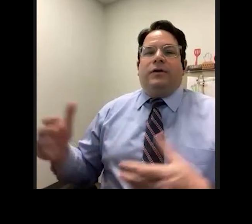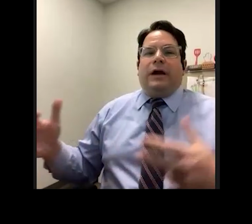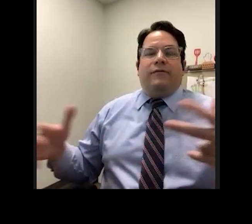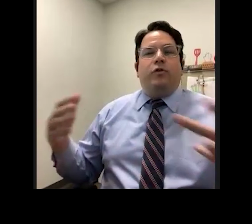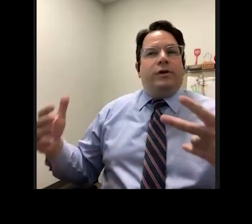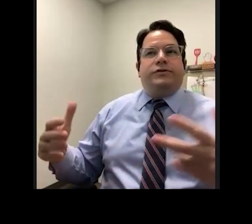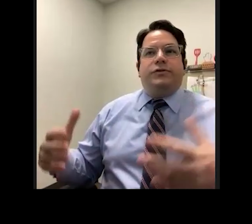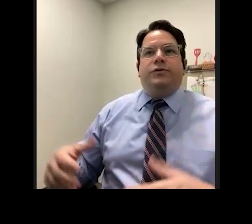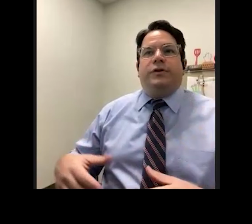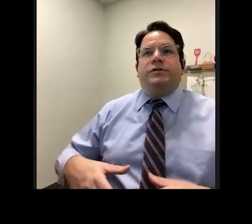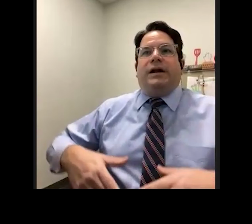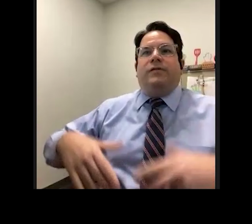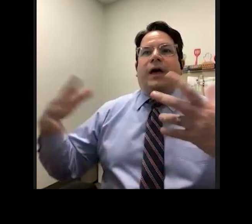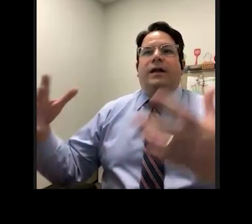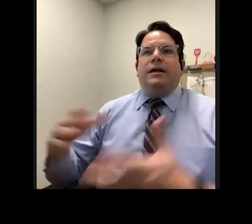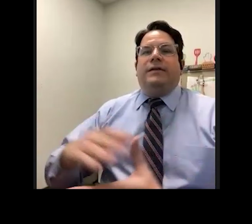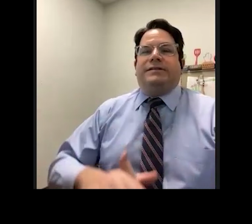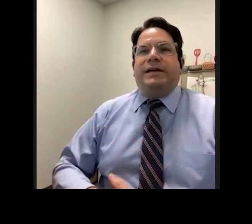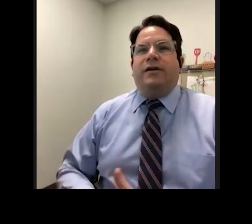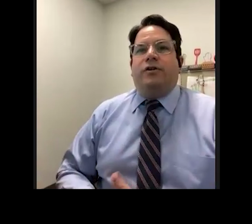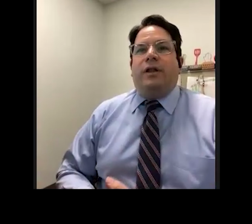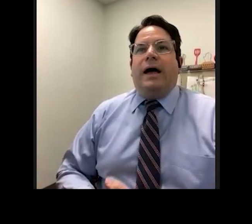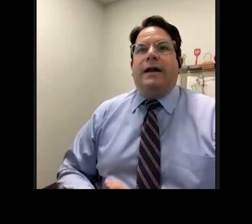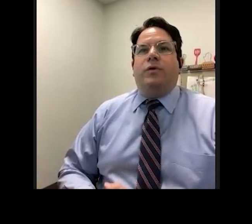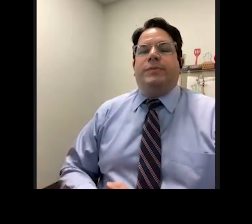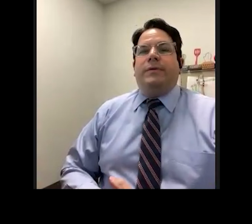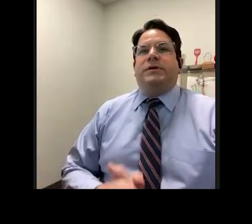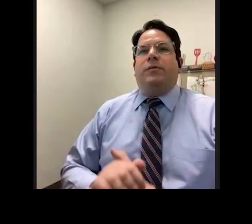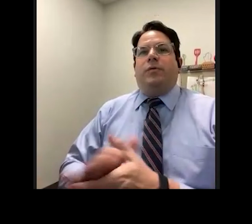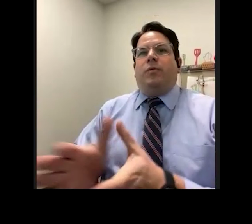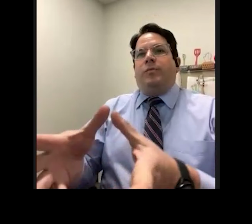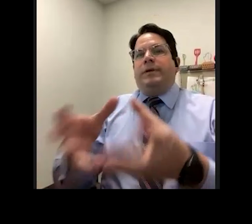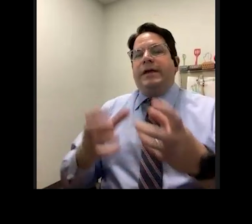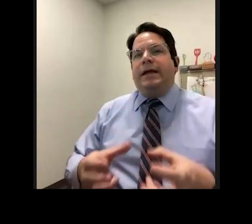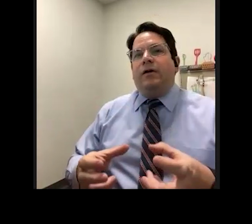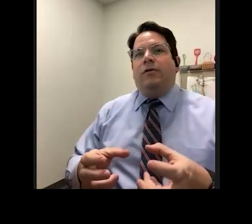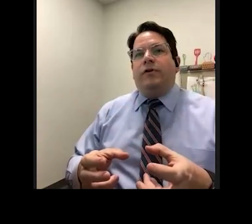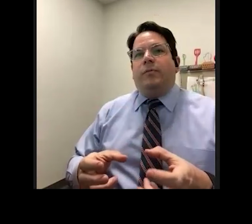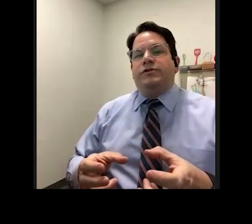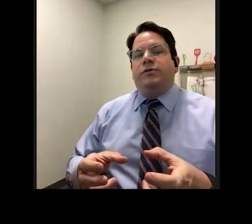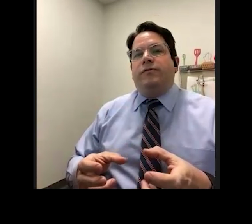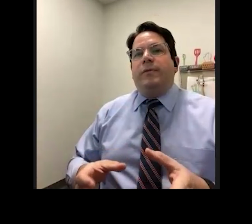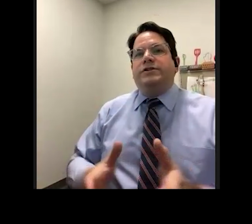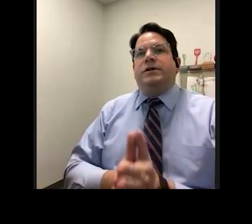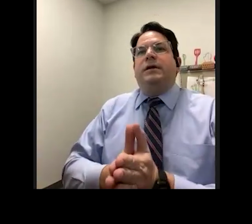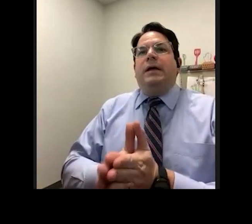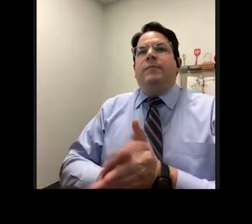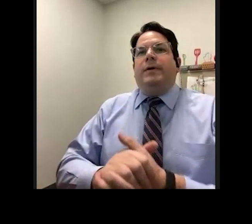I alluded to just that standard line in which maybe someone would be taking all of your personal information,